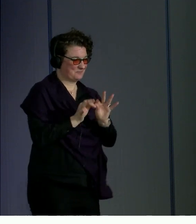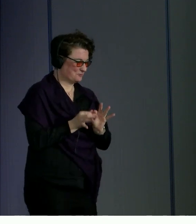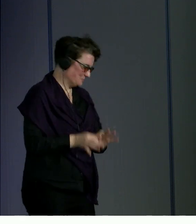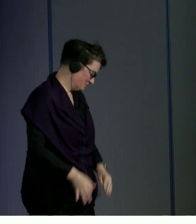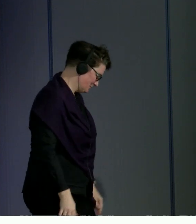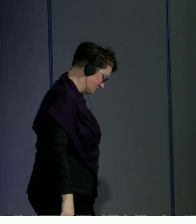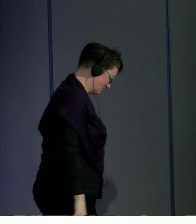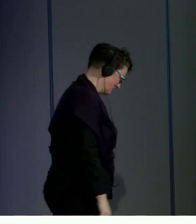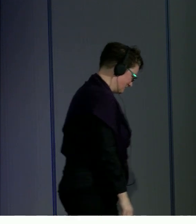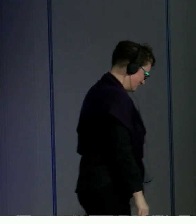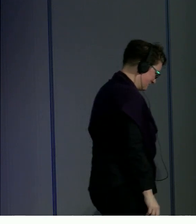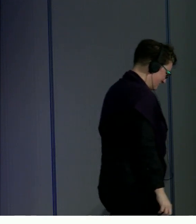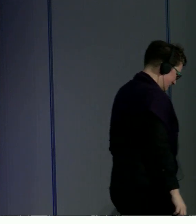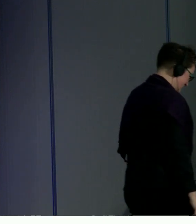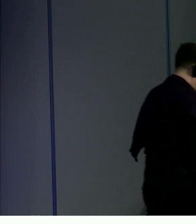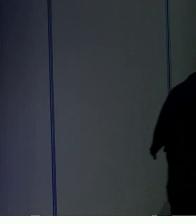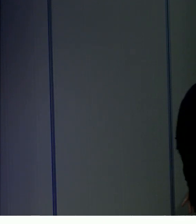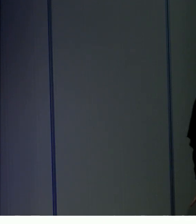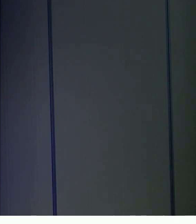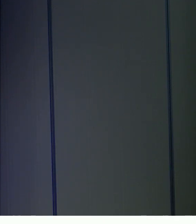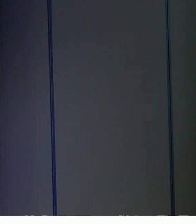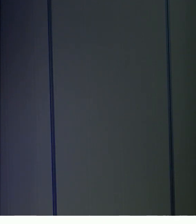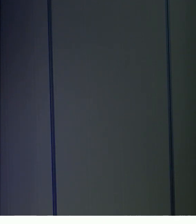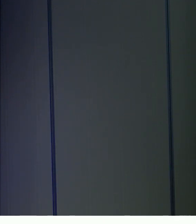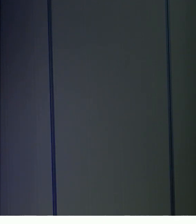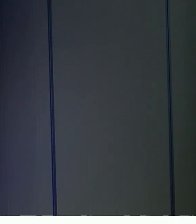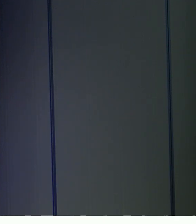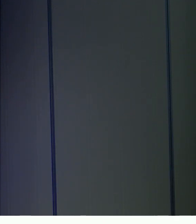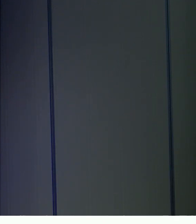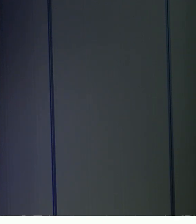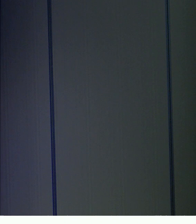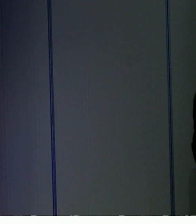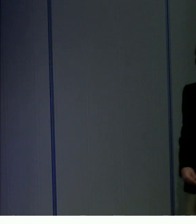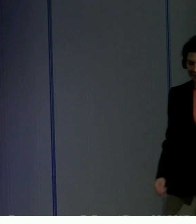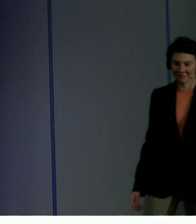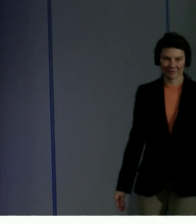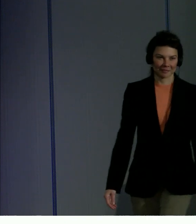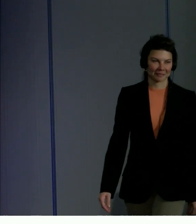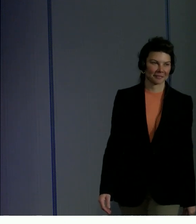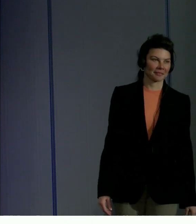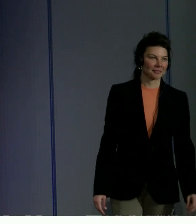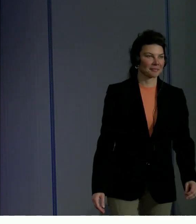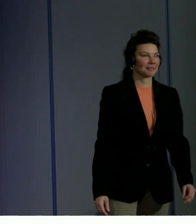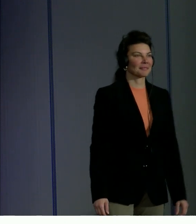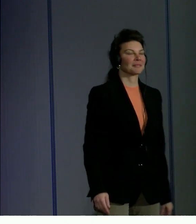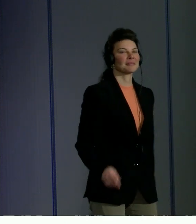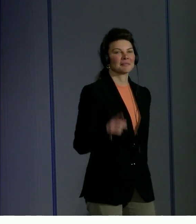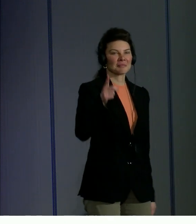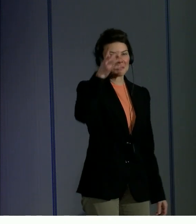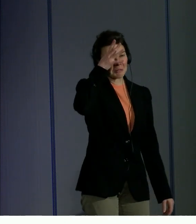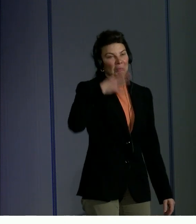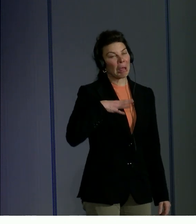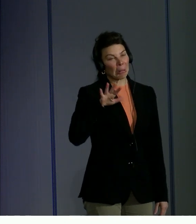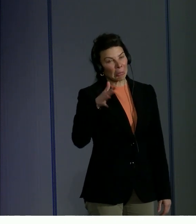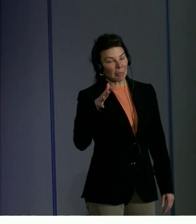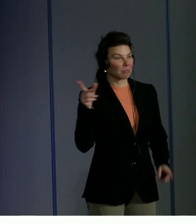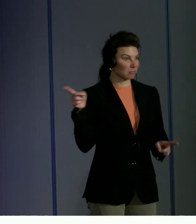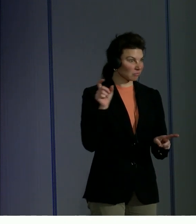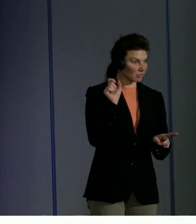Say it again? Hmm... okay. Anything you can see here on see is missing? >>